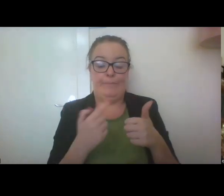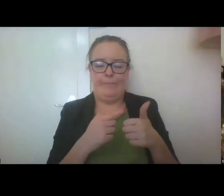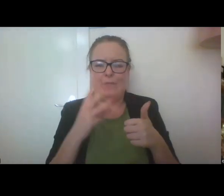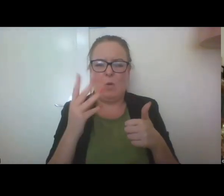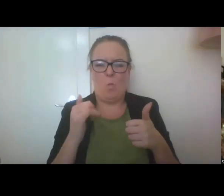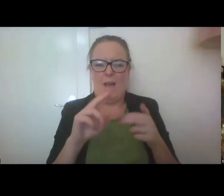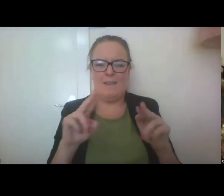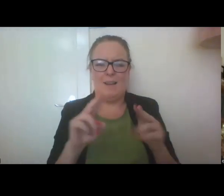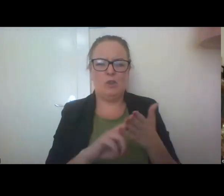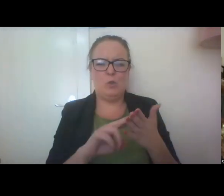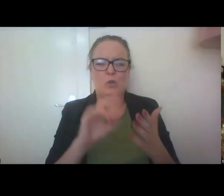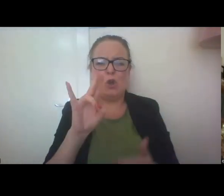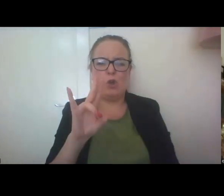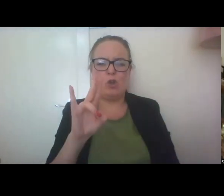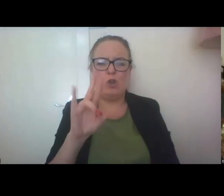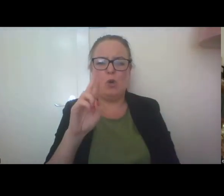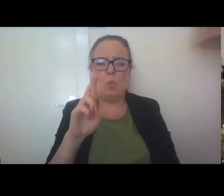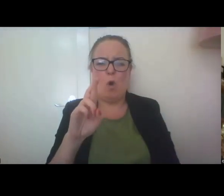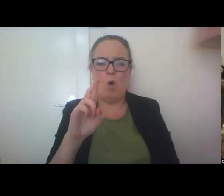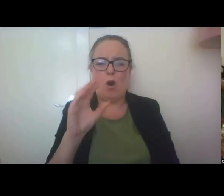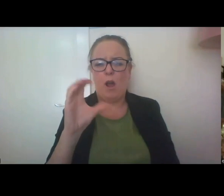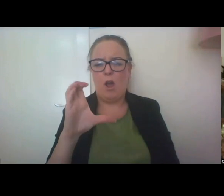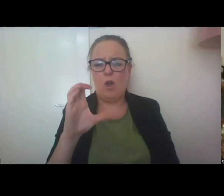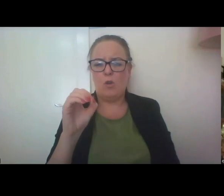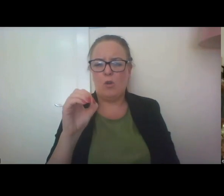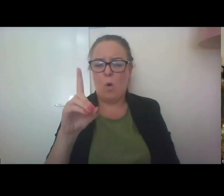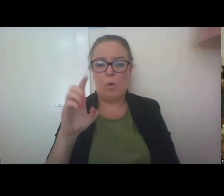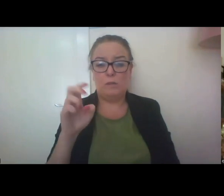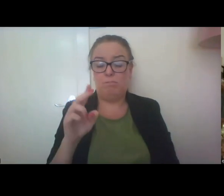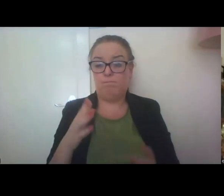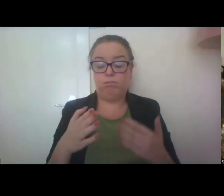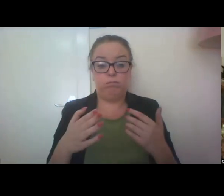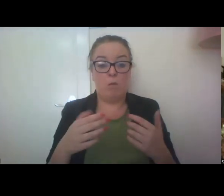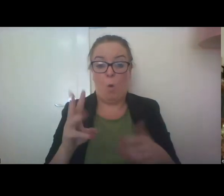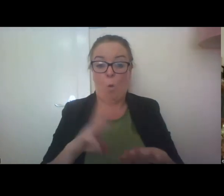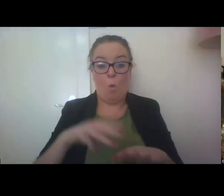QR codes have become a staple now in everyday life, in particular over the last few years.